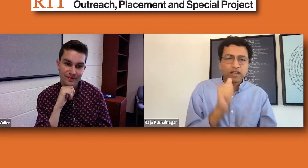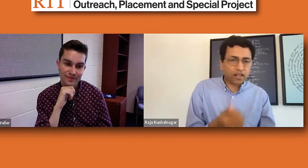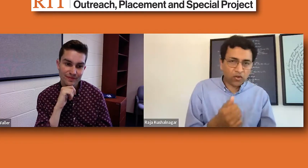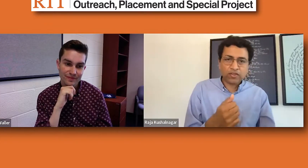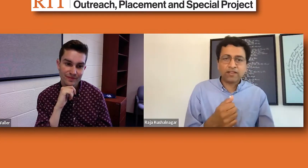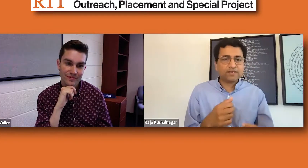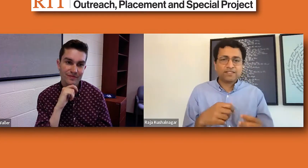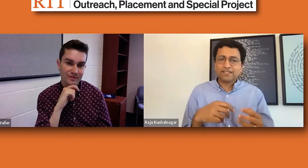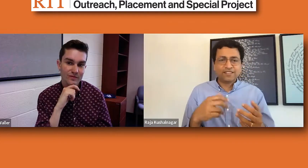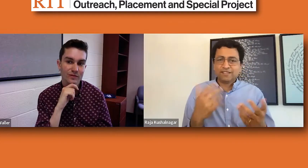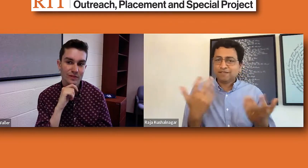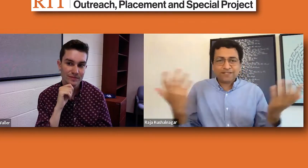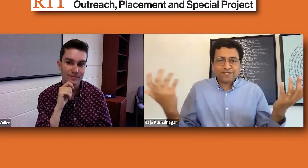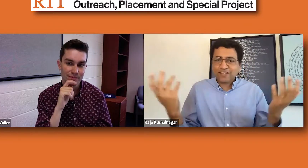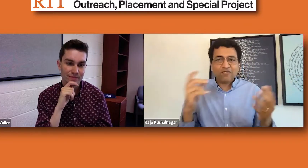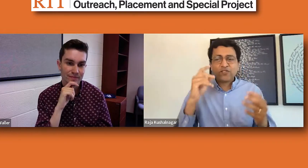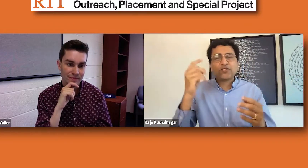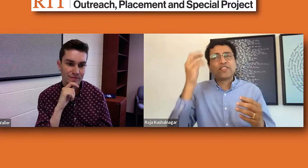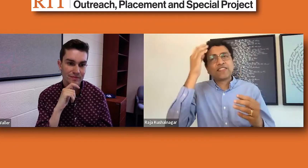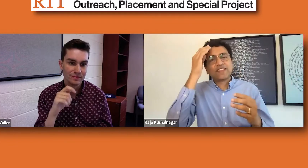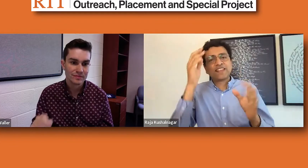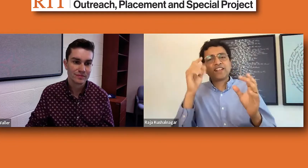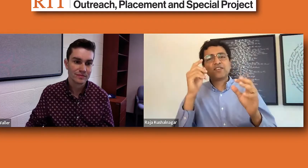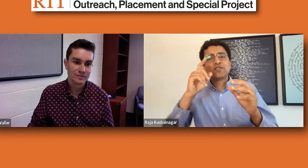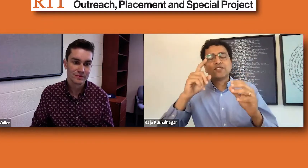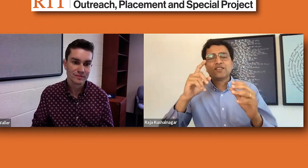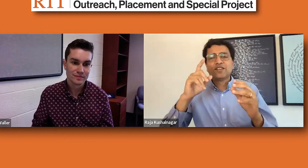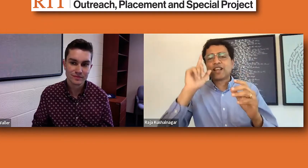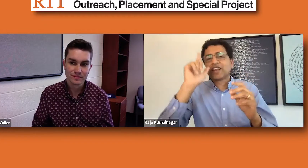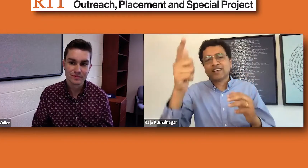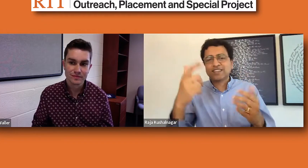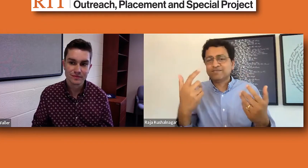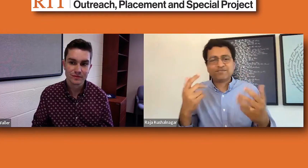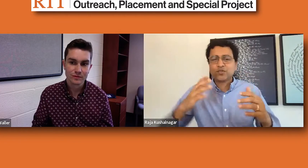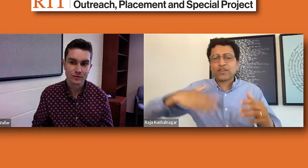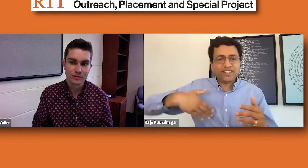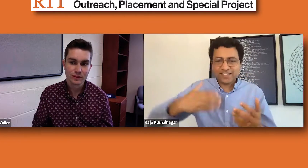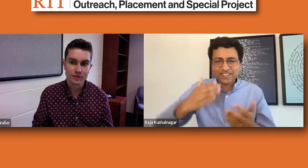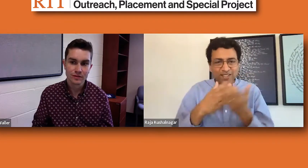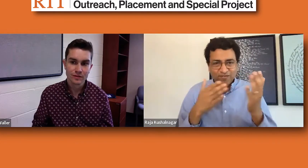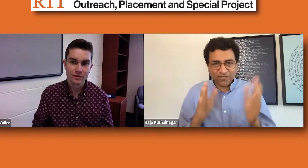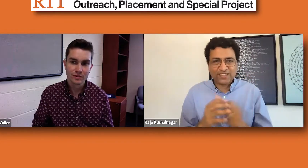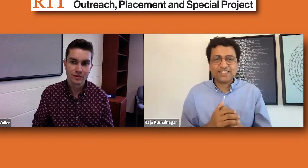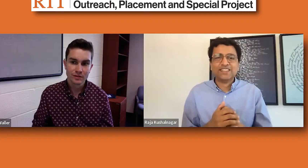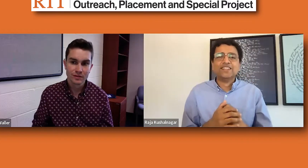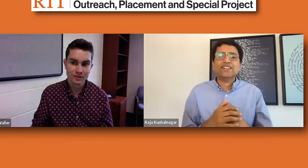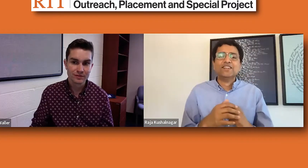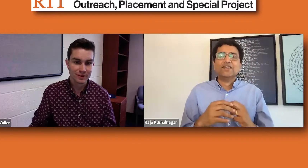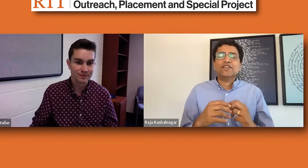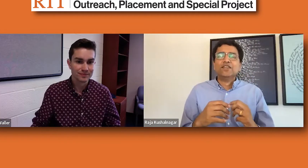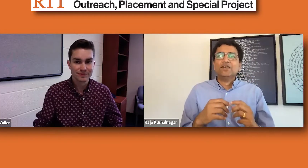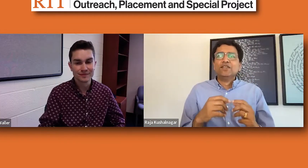Are they Deaf friendly schools or not? Right. Just these things you want to think about for later. Sometimes it's too late.